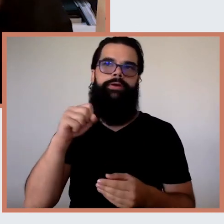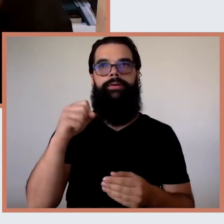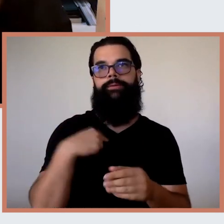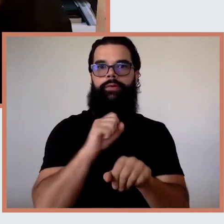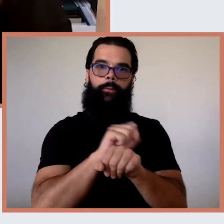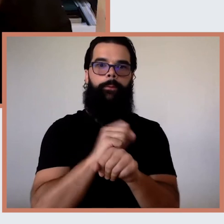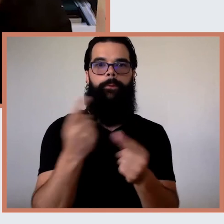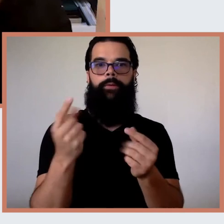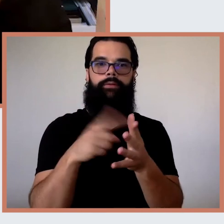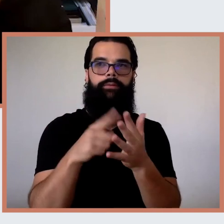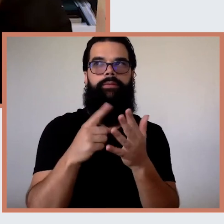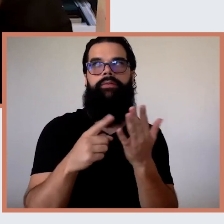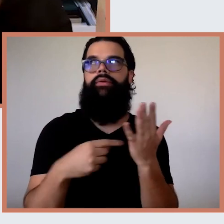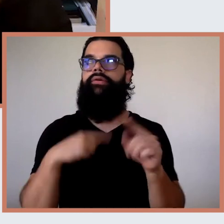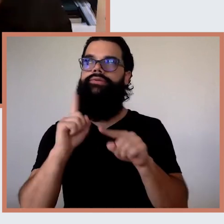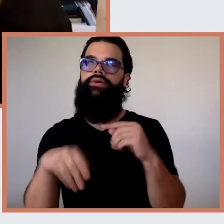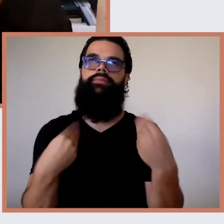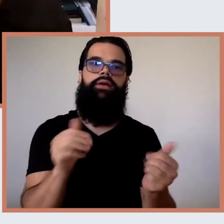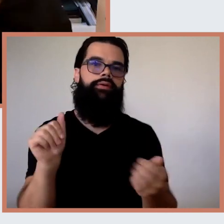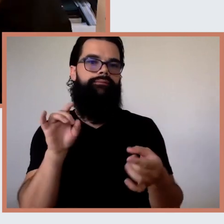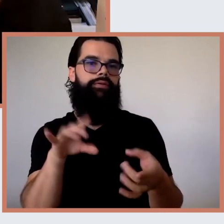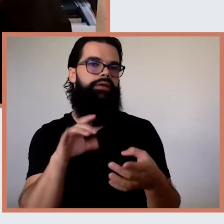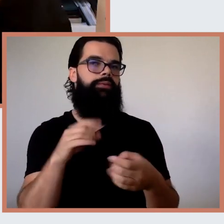I'm doing an assignment that you can't hear the feedback